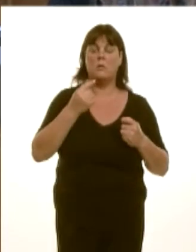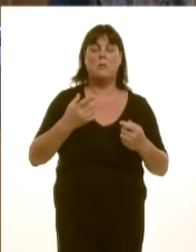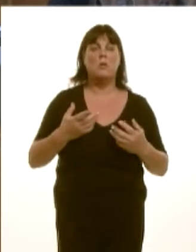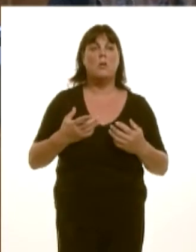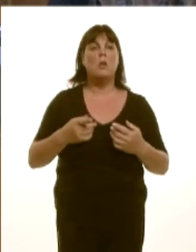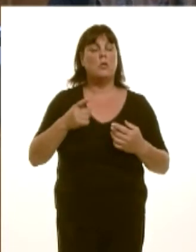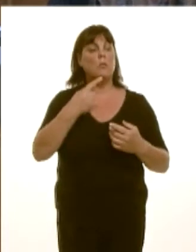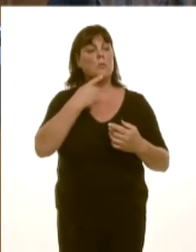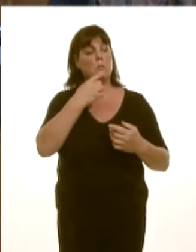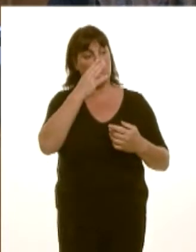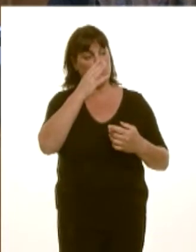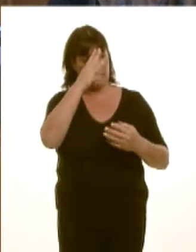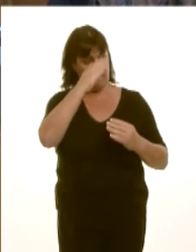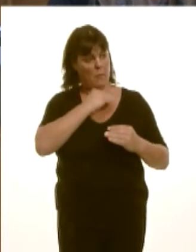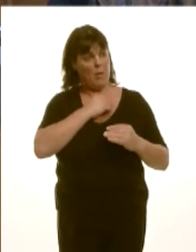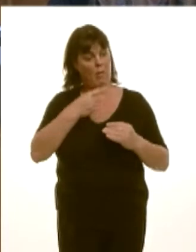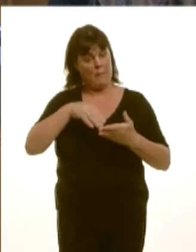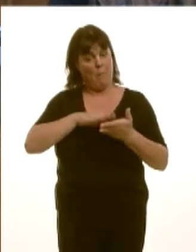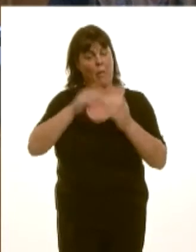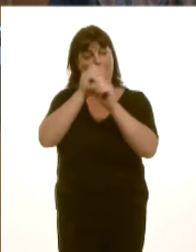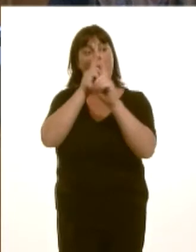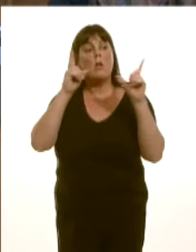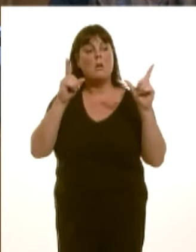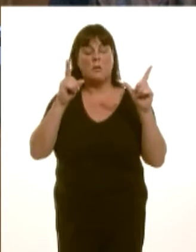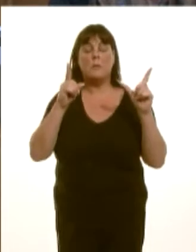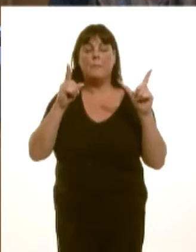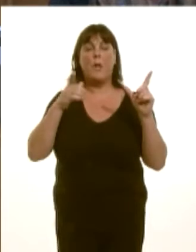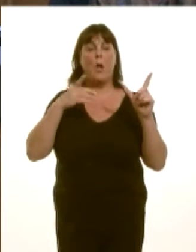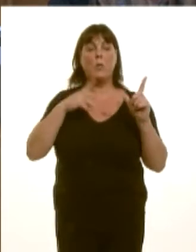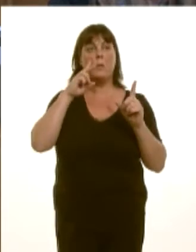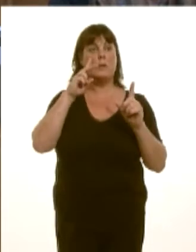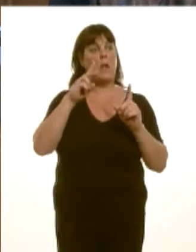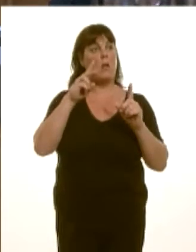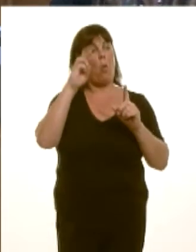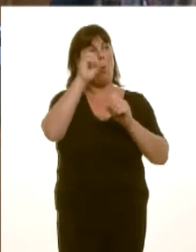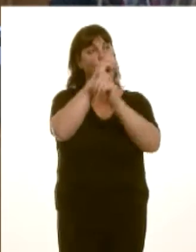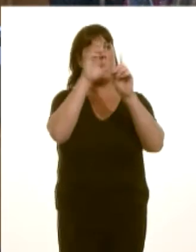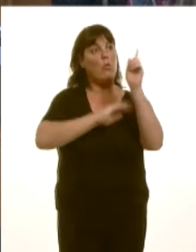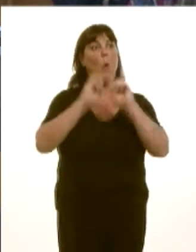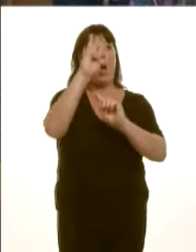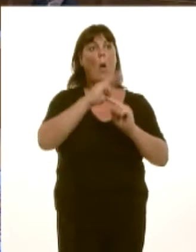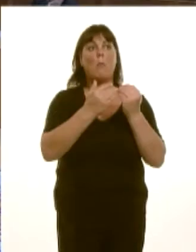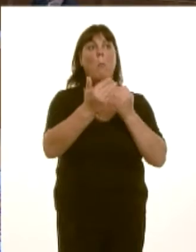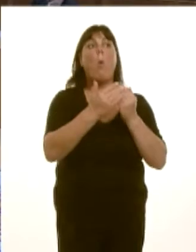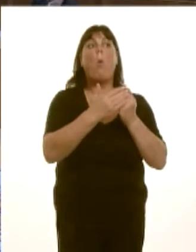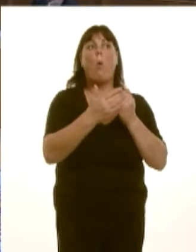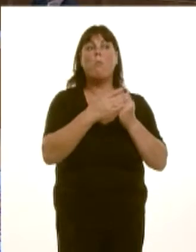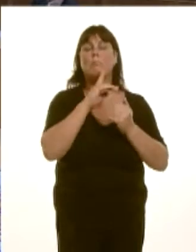being raised, if I can put it that way, for what is a very important issue.